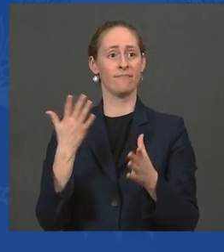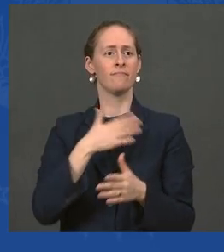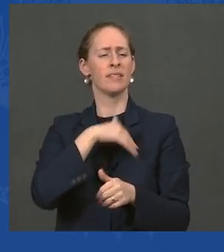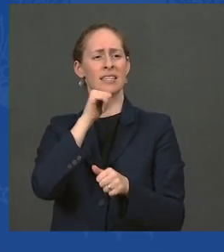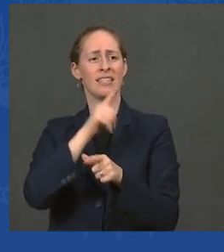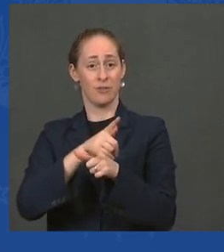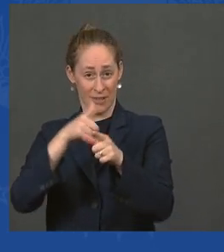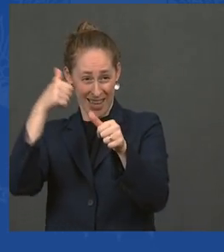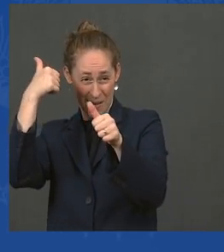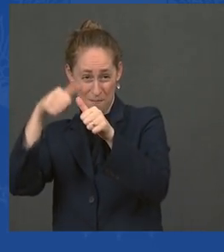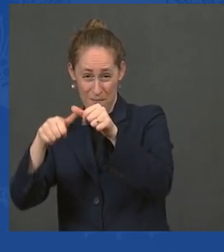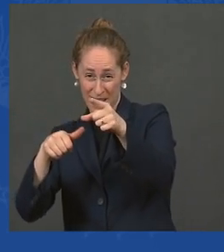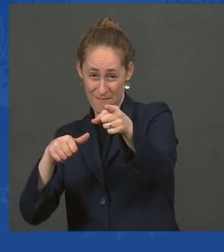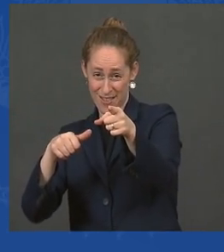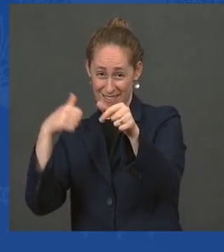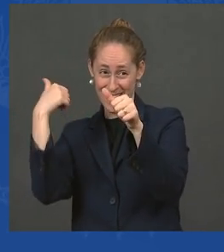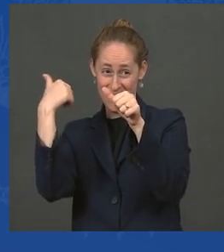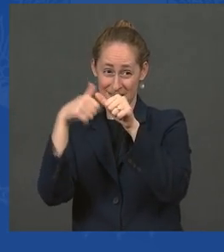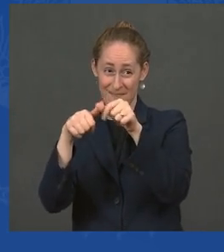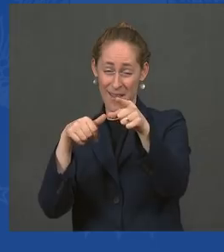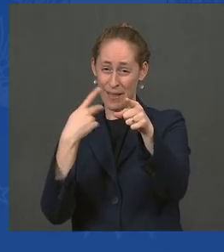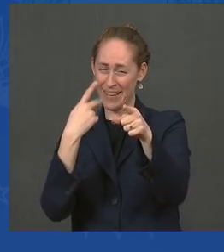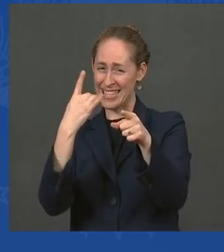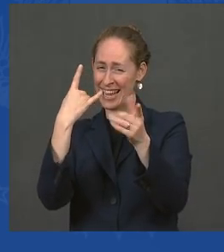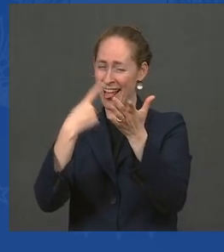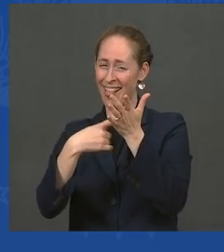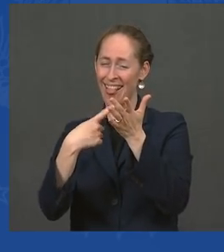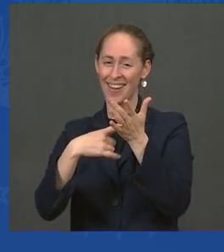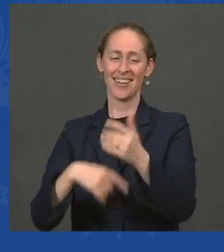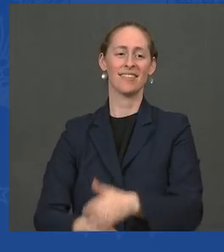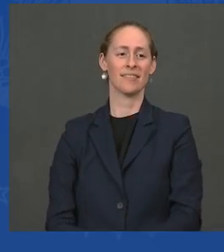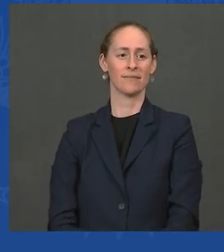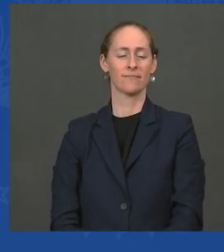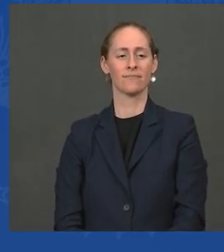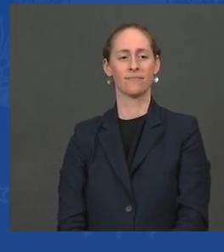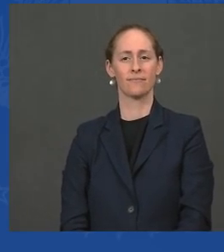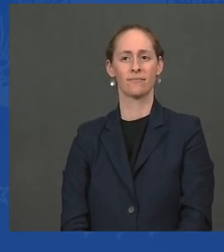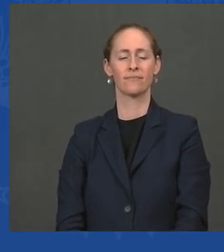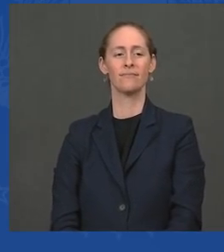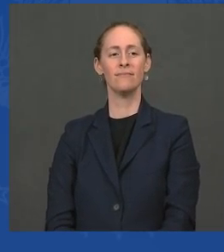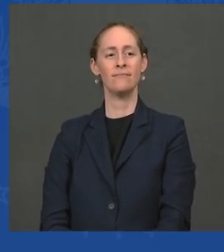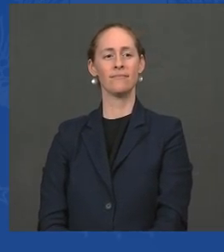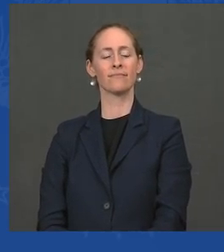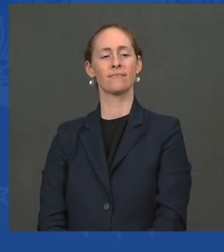Jean remembers this -- talking about this too. She take -- takes her up to get her prescriptions,